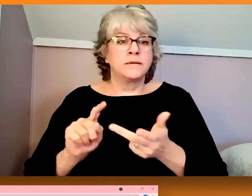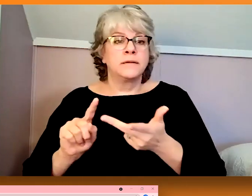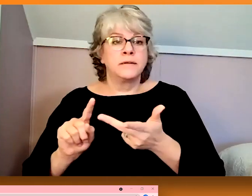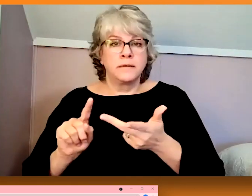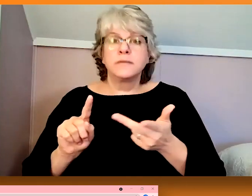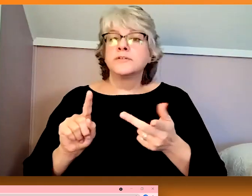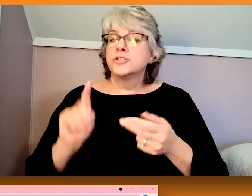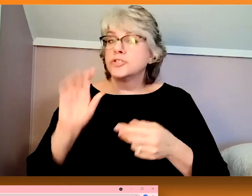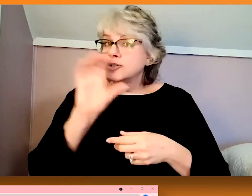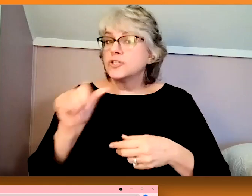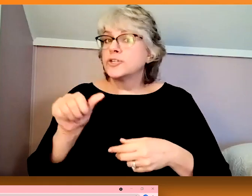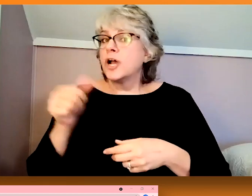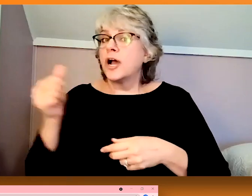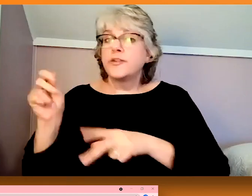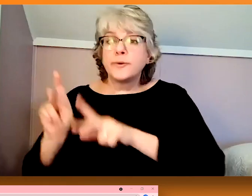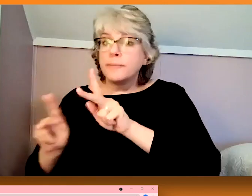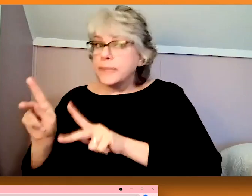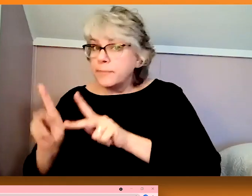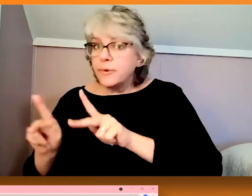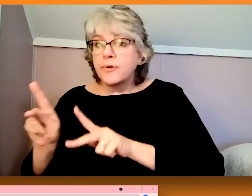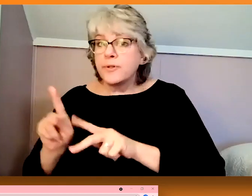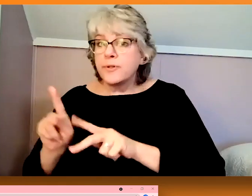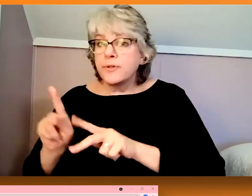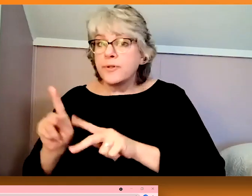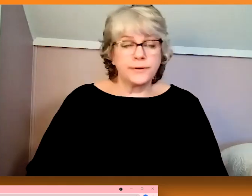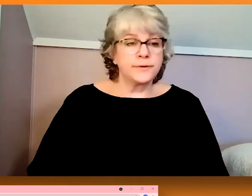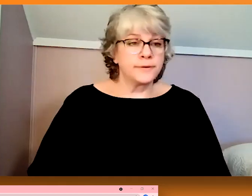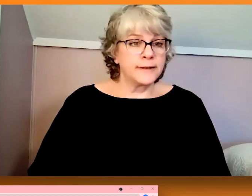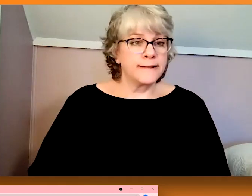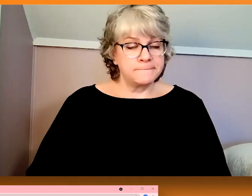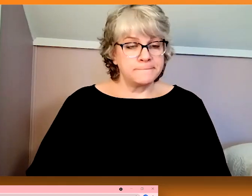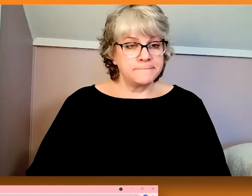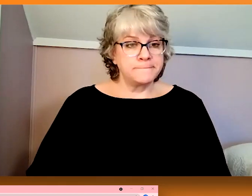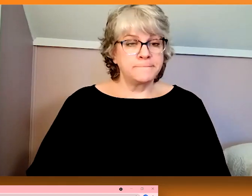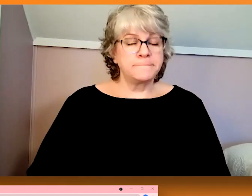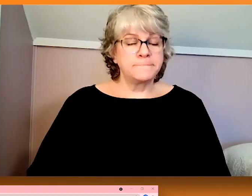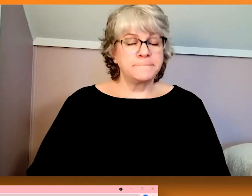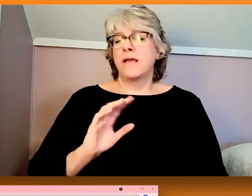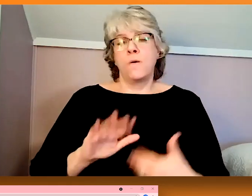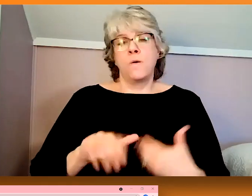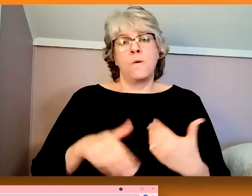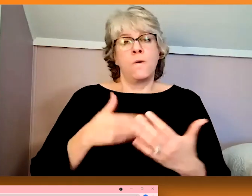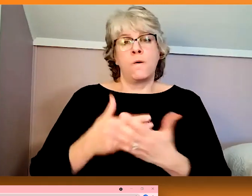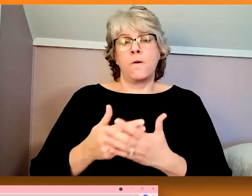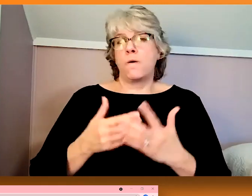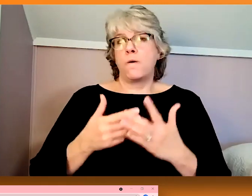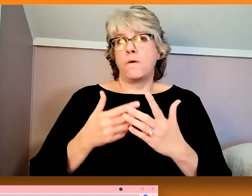and you can search for other researchers. This whole process setting up your research profile